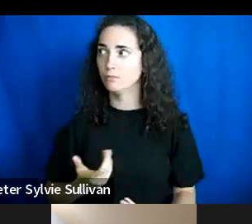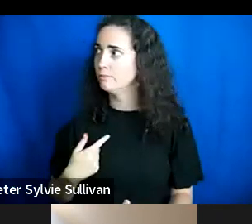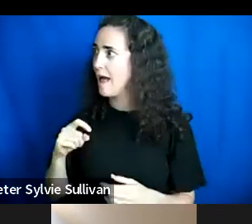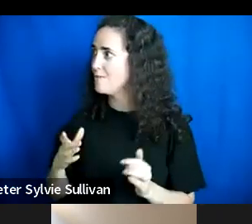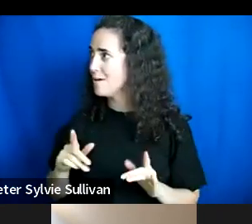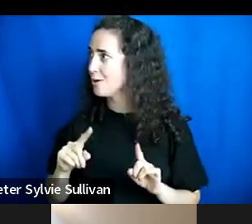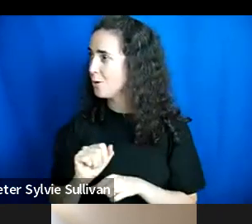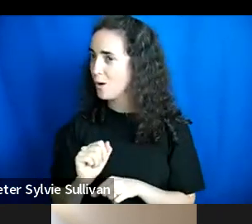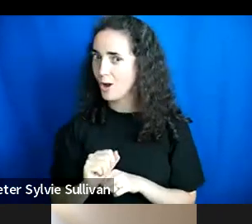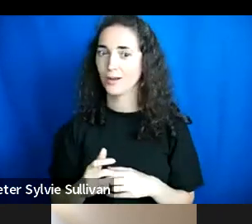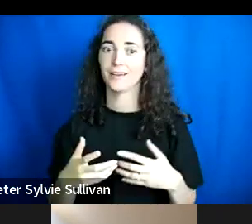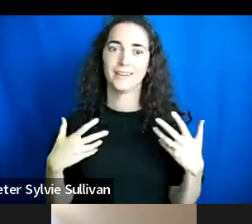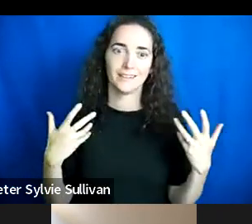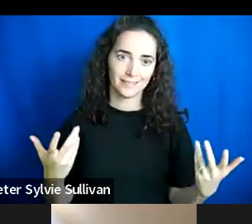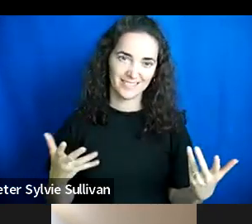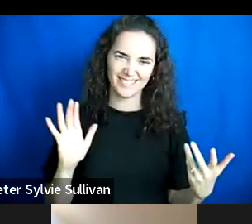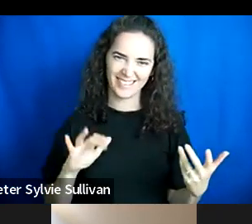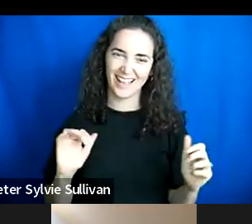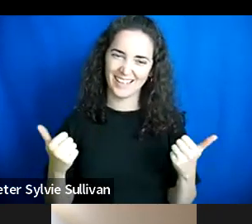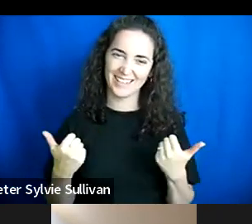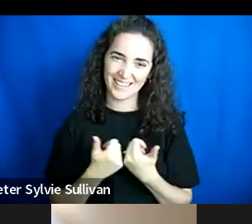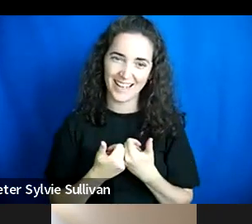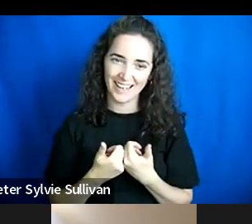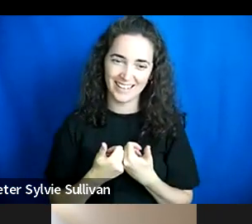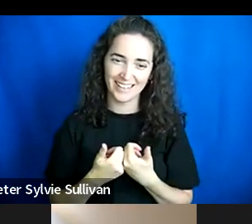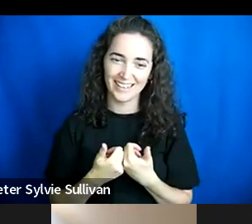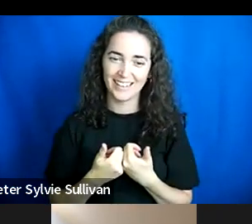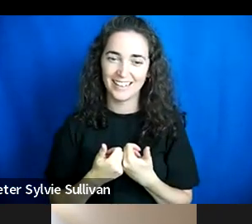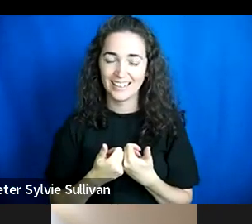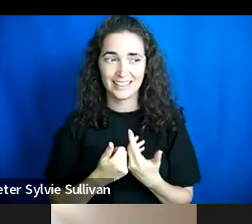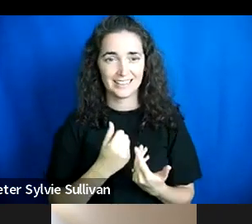so those are some challenges to the the sleeping issues.